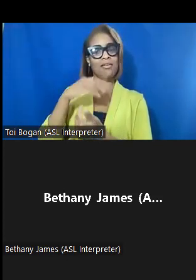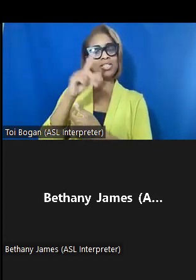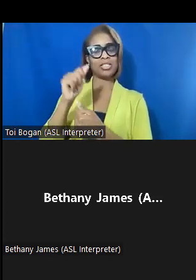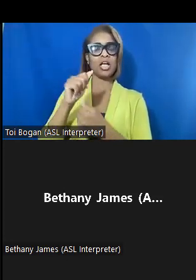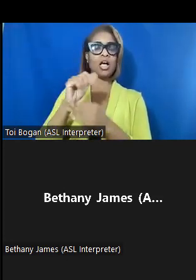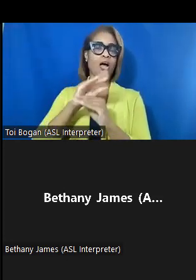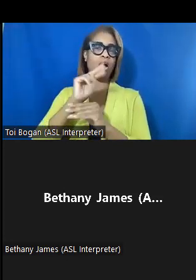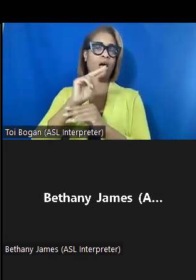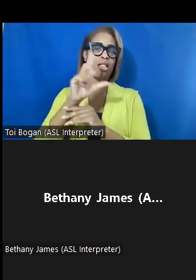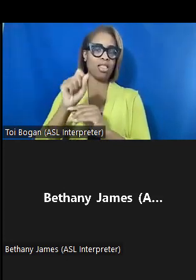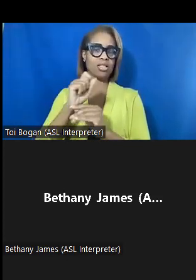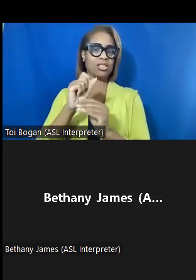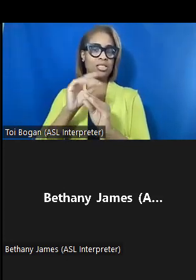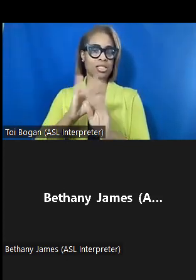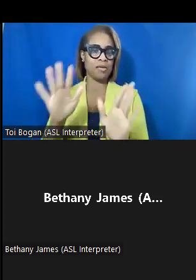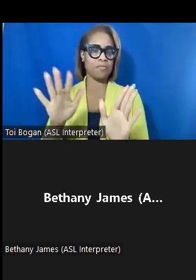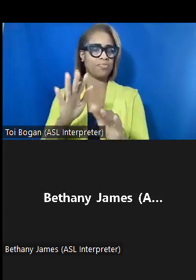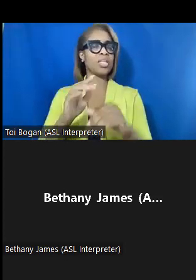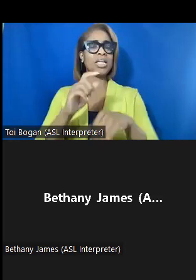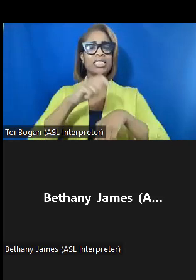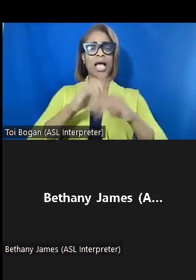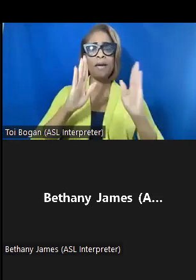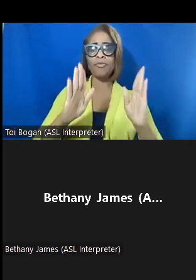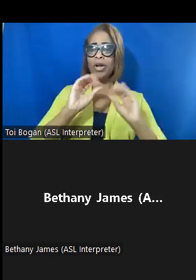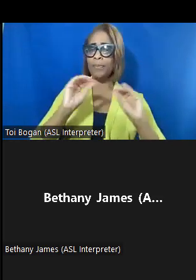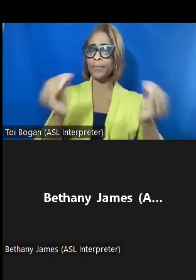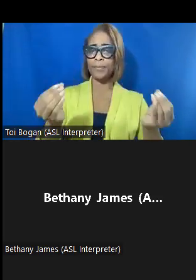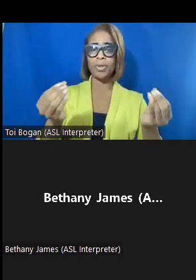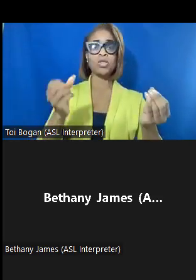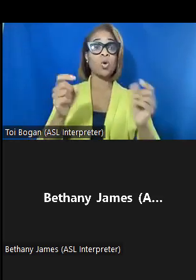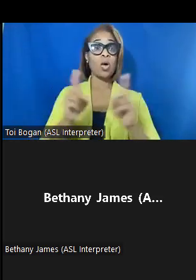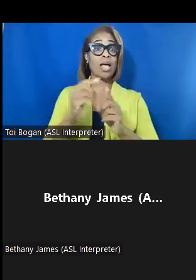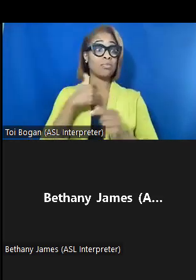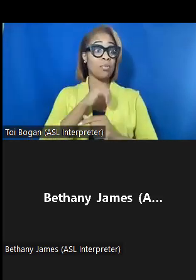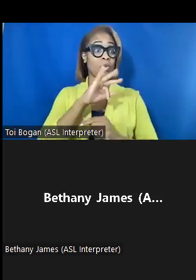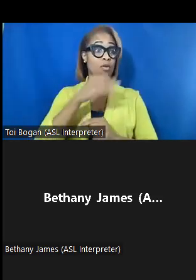There's no timeframe as well. So as a member of the public, can you make a request at any time.